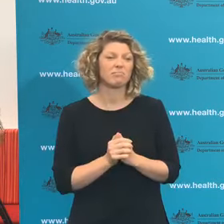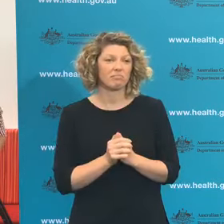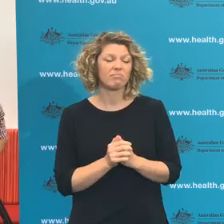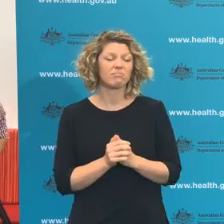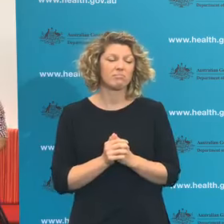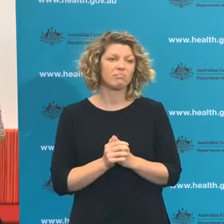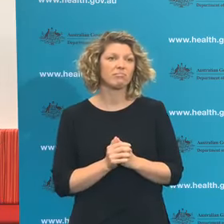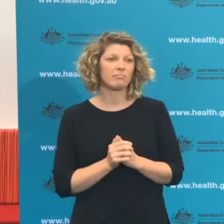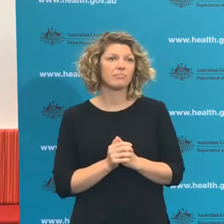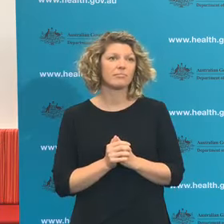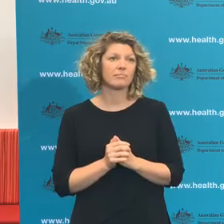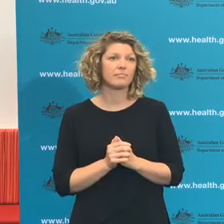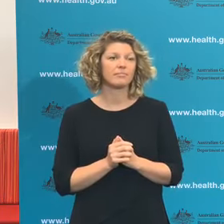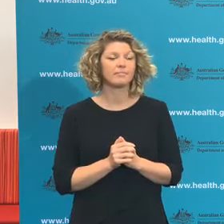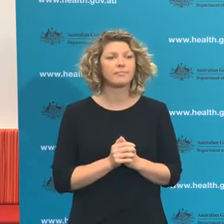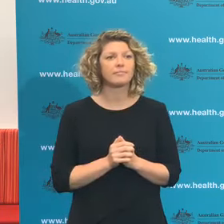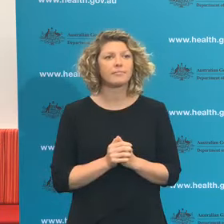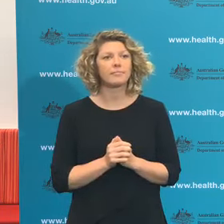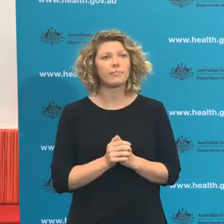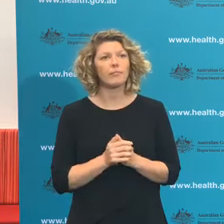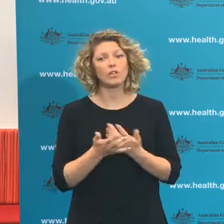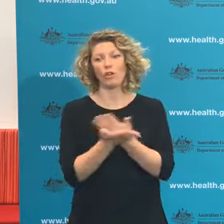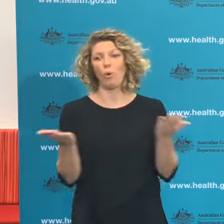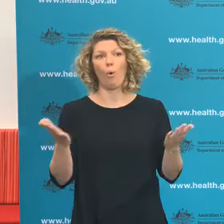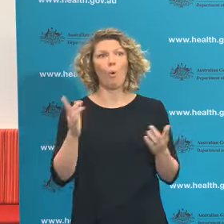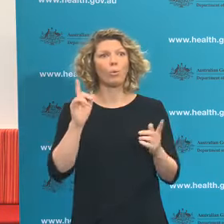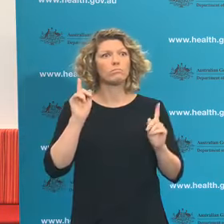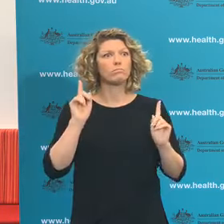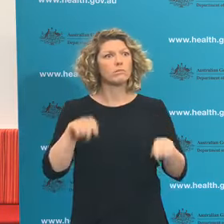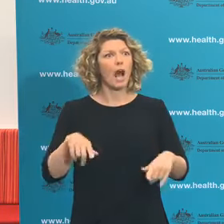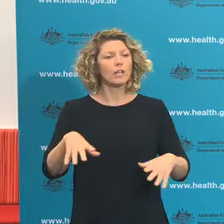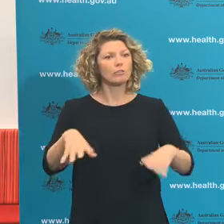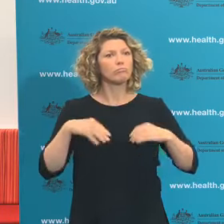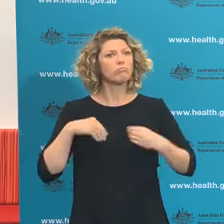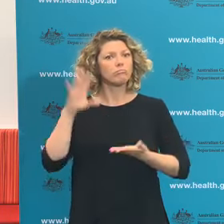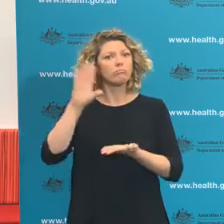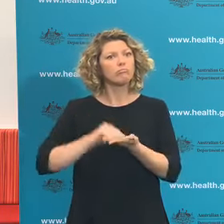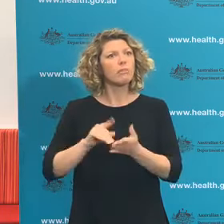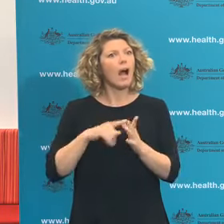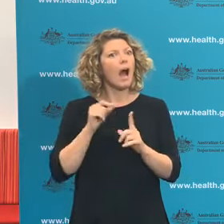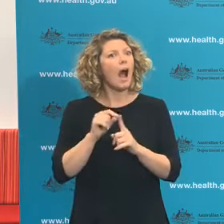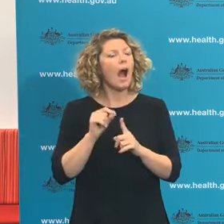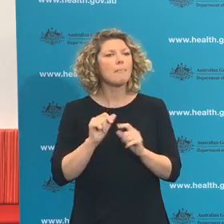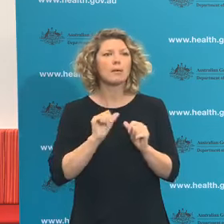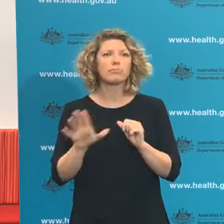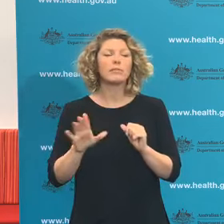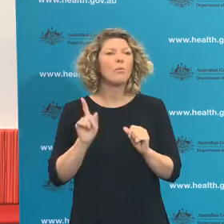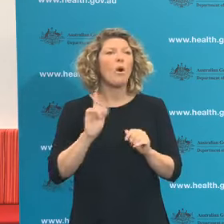by the Australian community because they know that this is about protecting them,